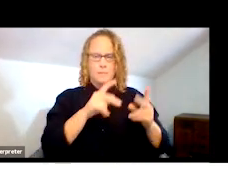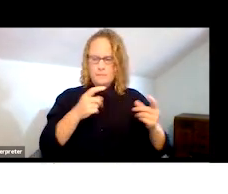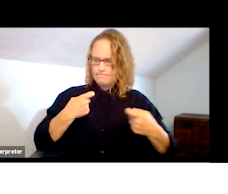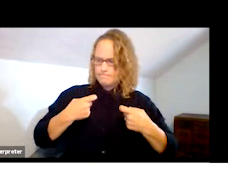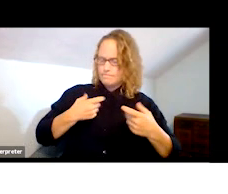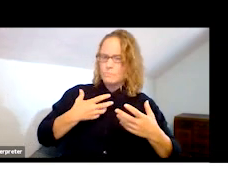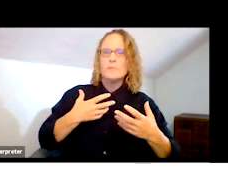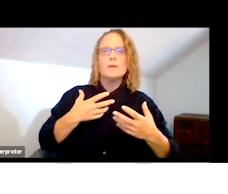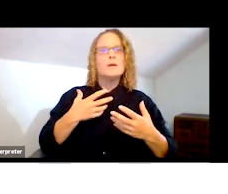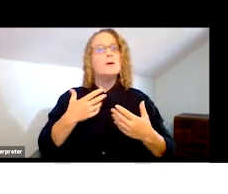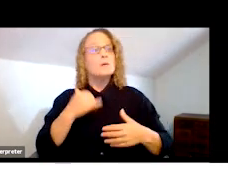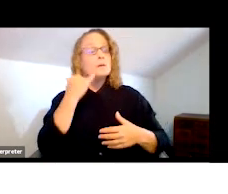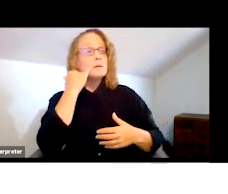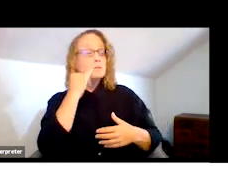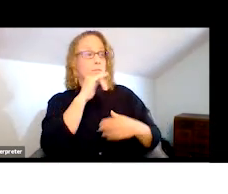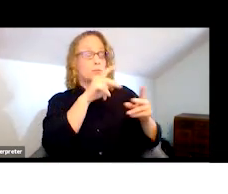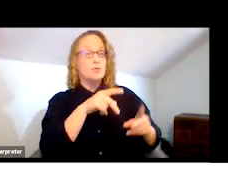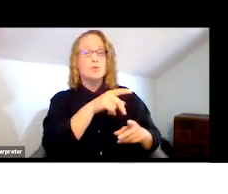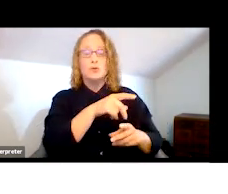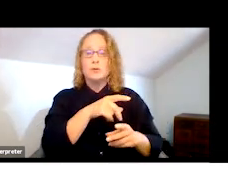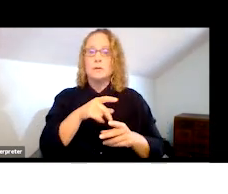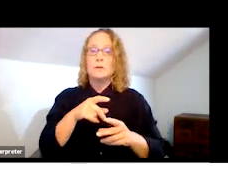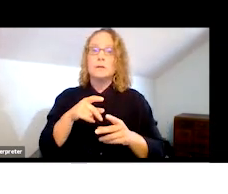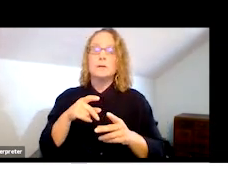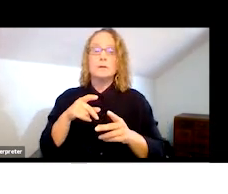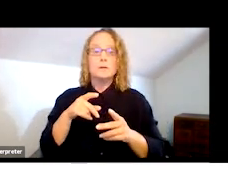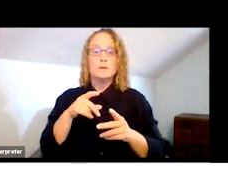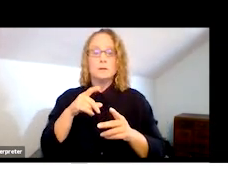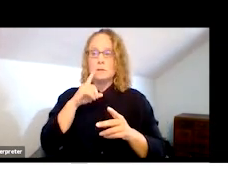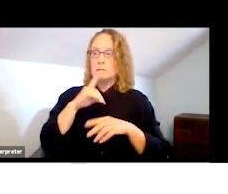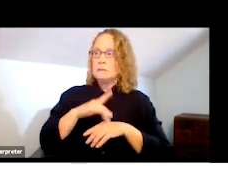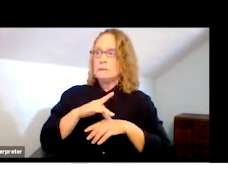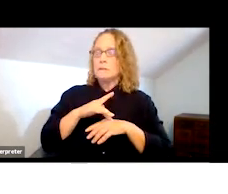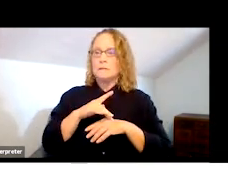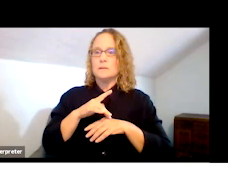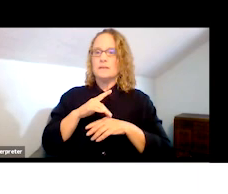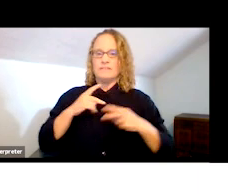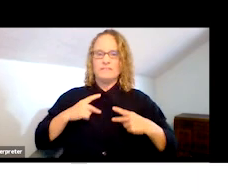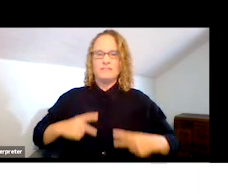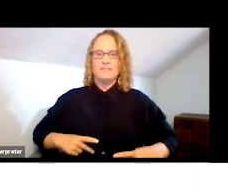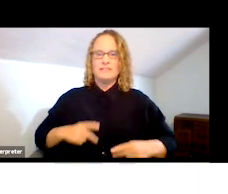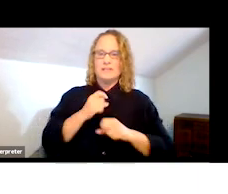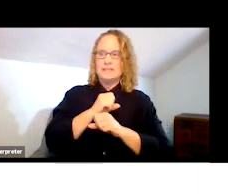We talk about teaching de-escalation, individuals being able to identify different states